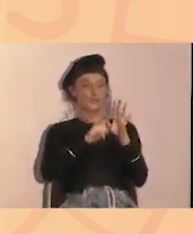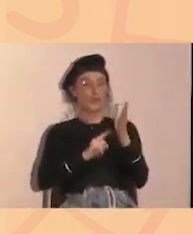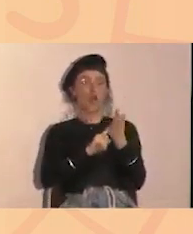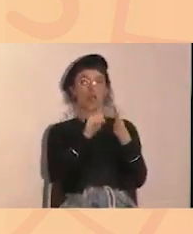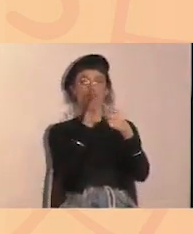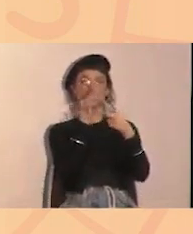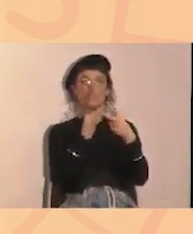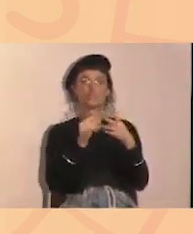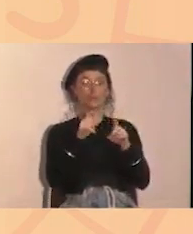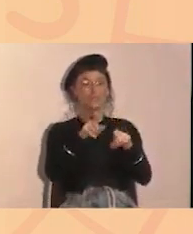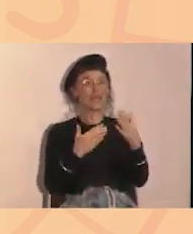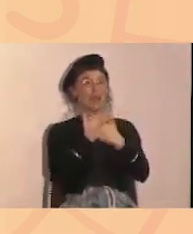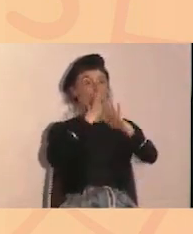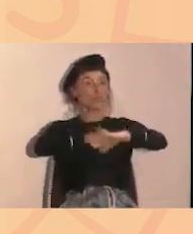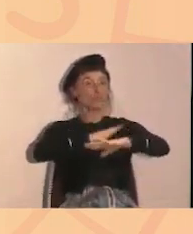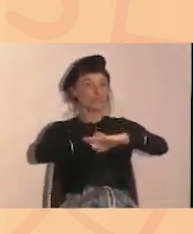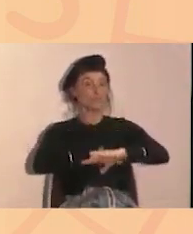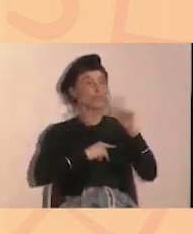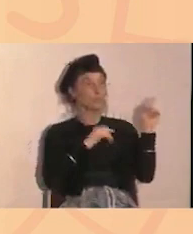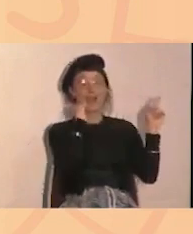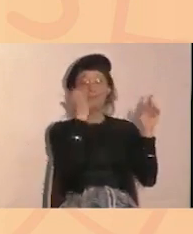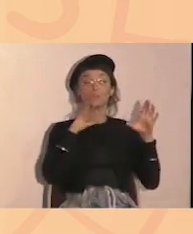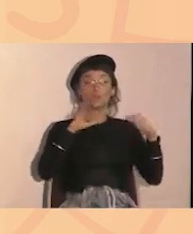And so this was Nganyatjarra people's opportunity to kind of talk about